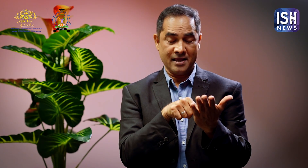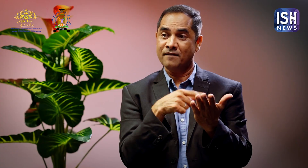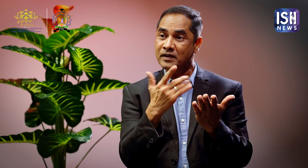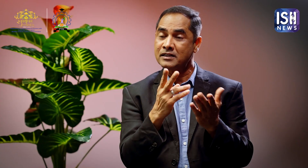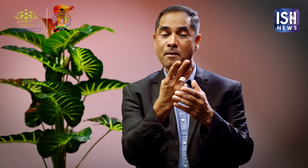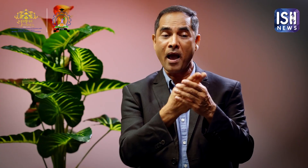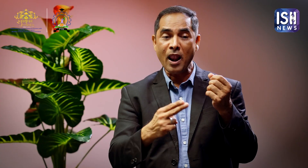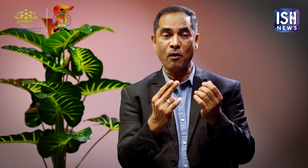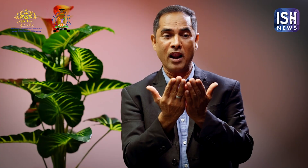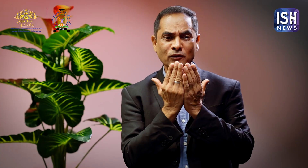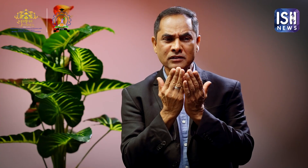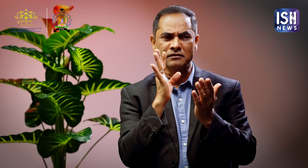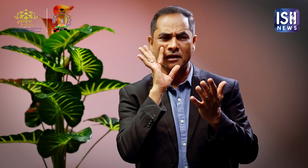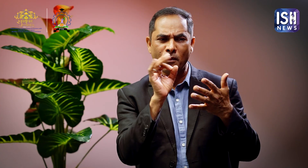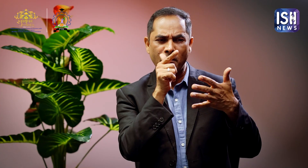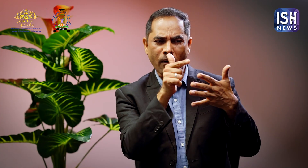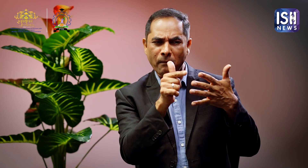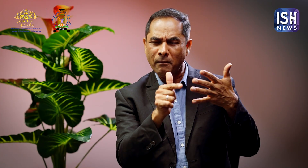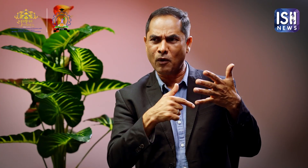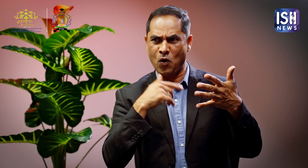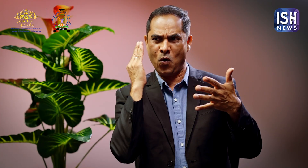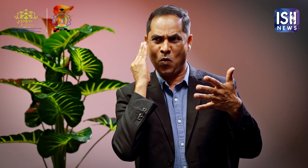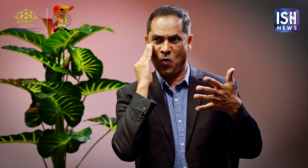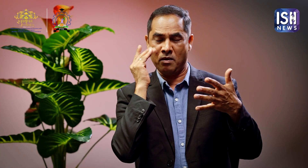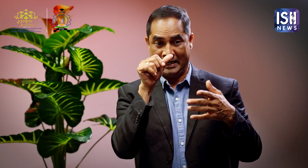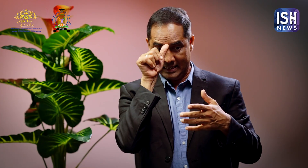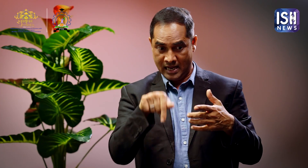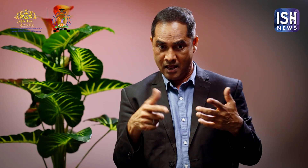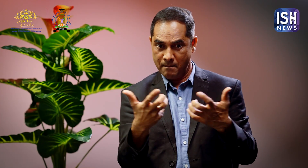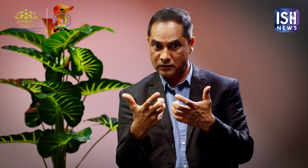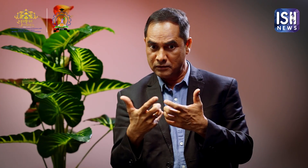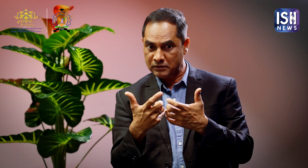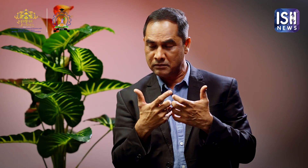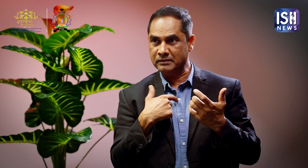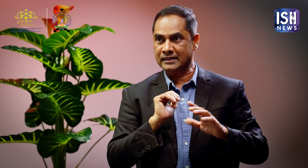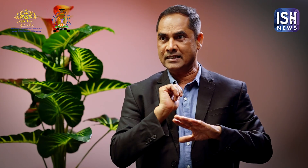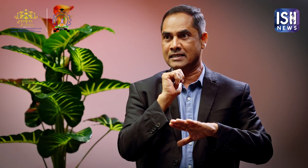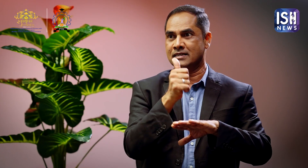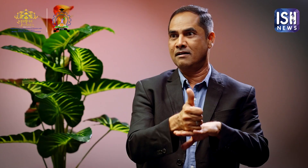I know the key points of bilingual education and I applied those in the Indian way of teaching.